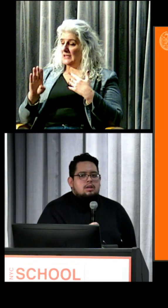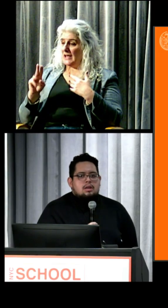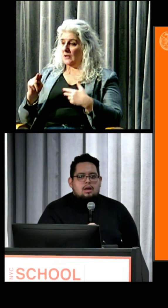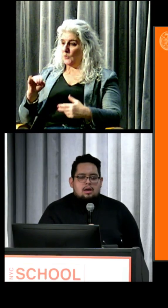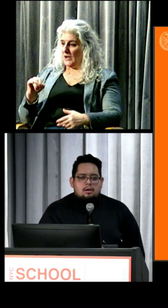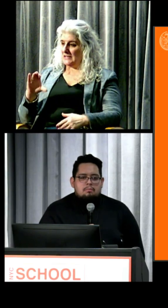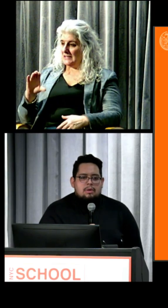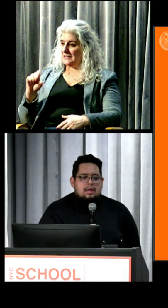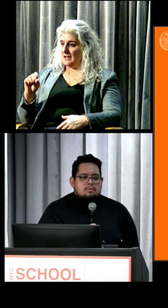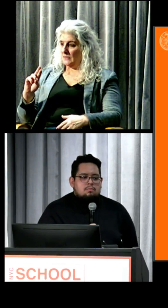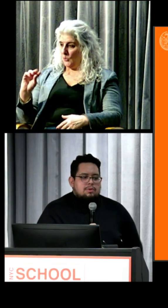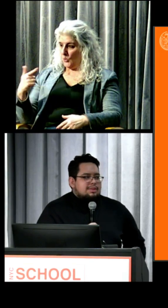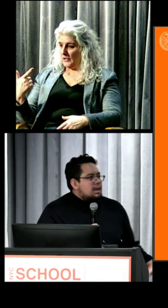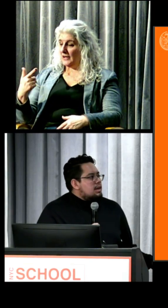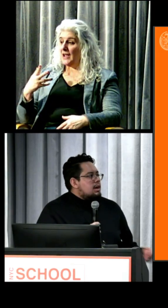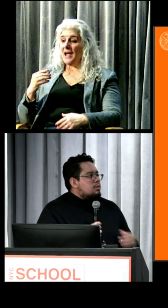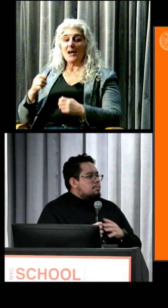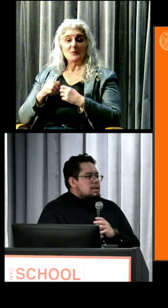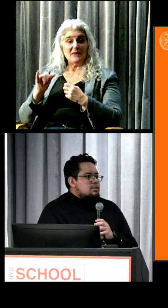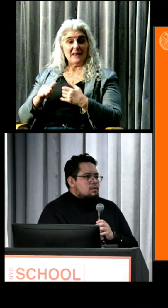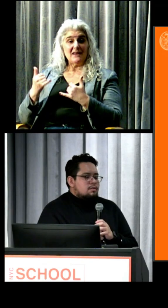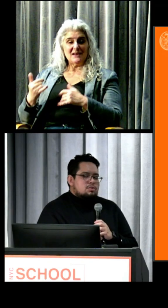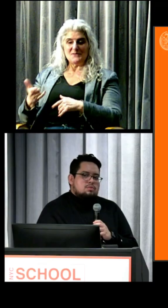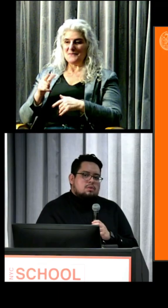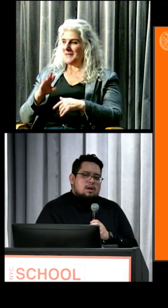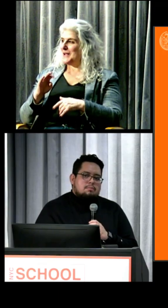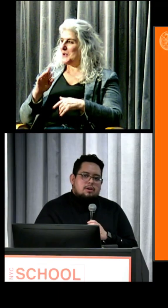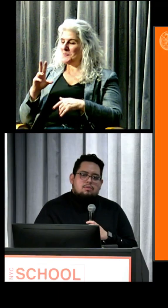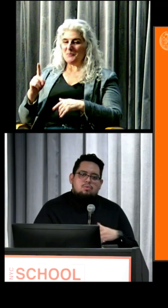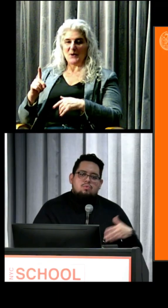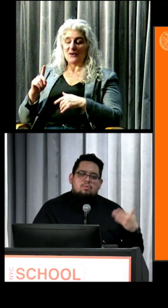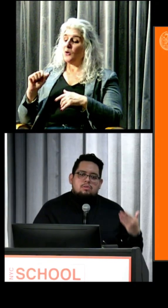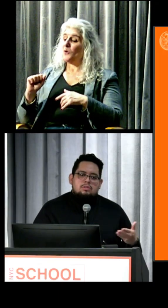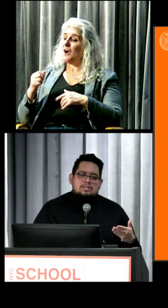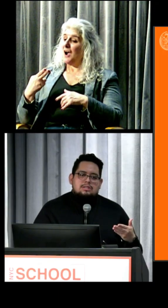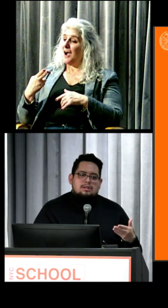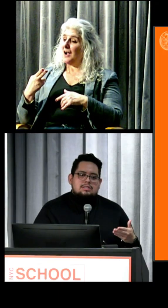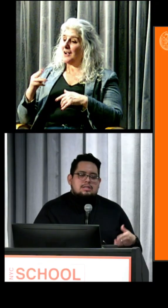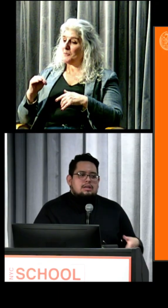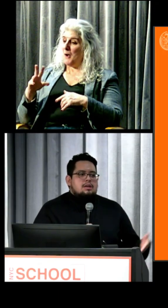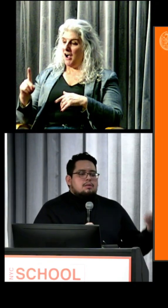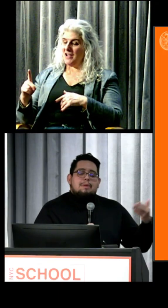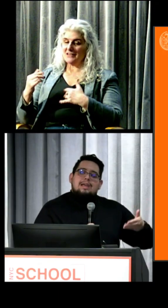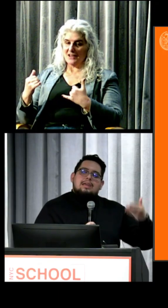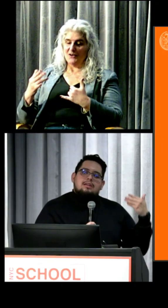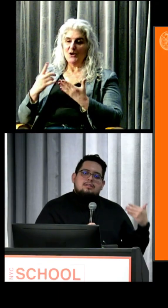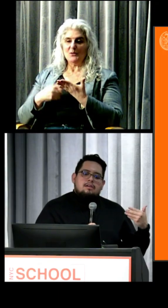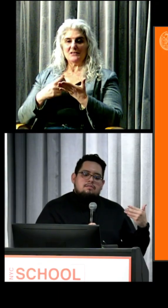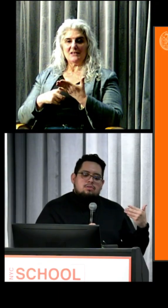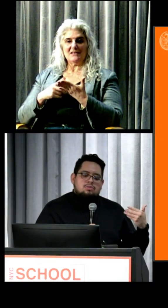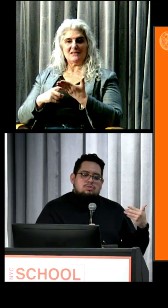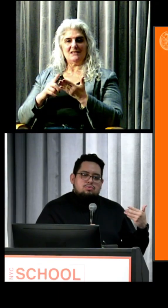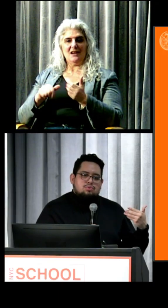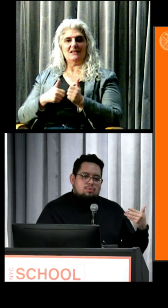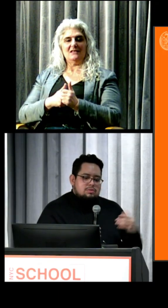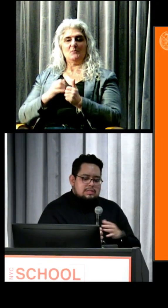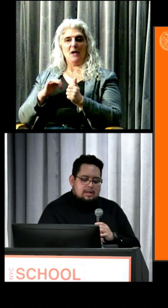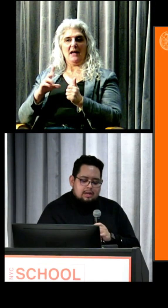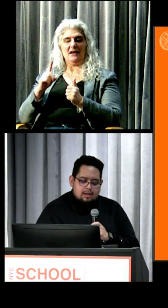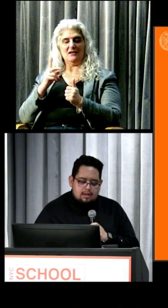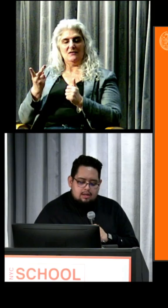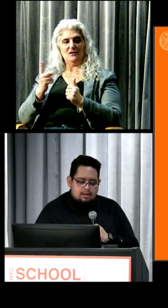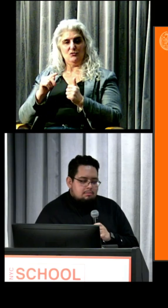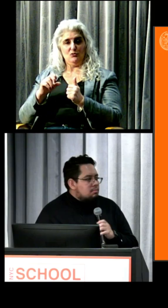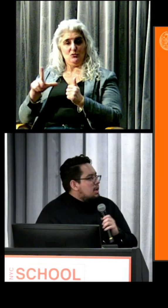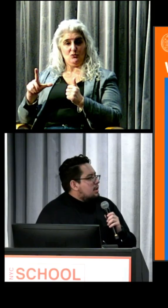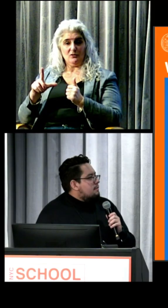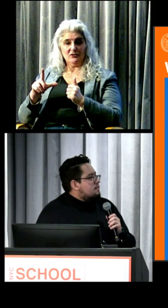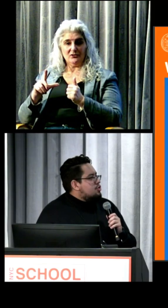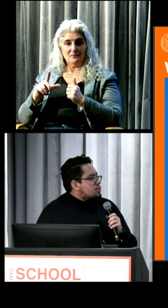And yeah, I think just that idea of getting these large open data sets to encourage someone to think